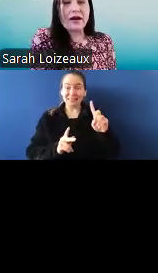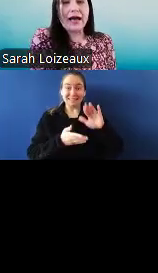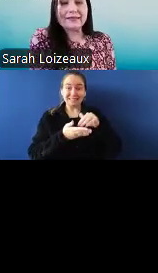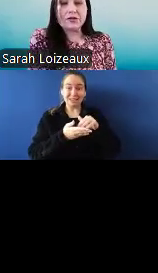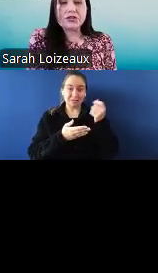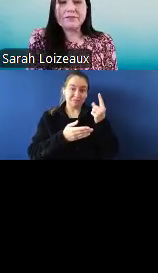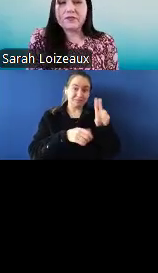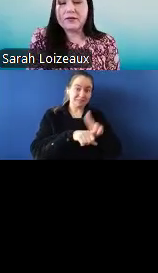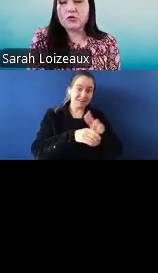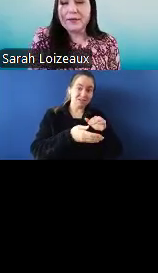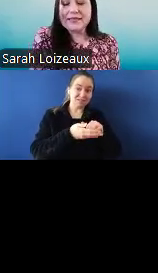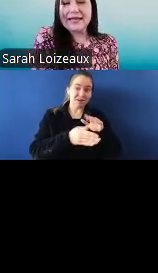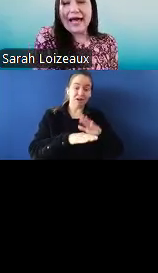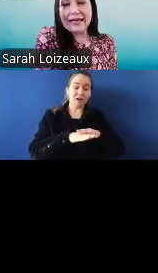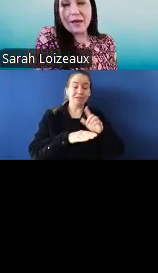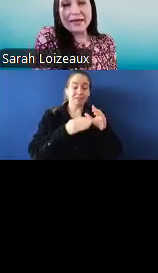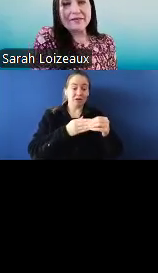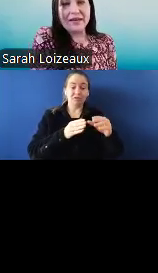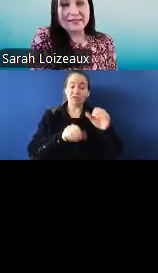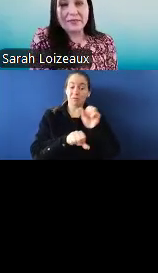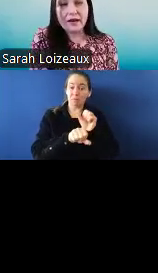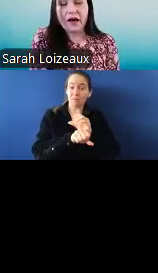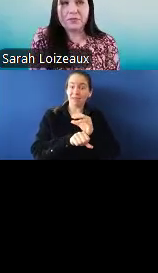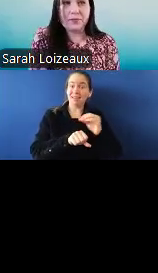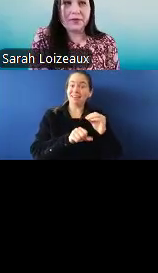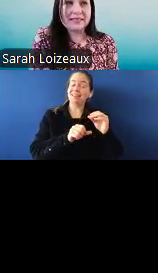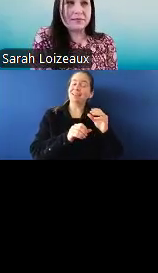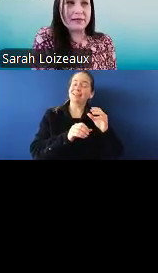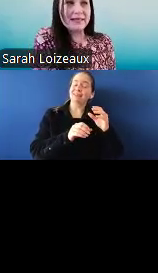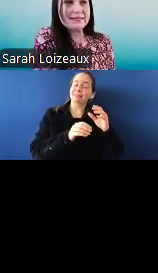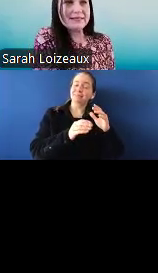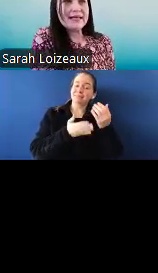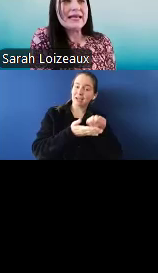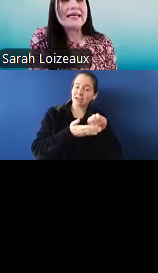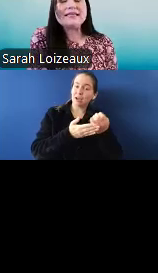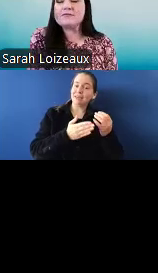on Leadership for the Employment and Economic Advancement of People with Disabilities, is